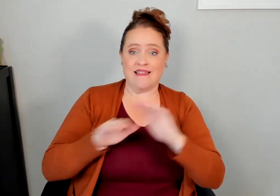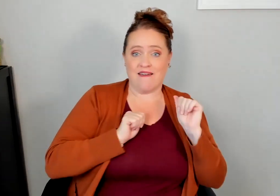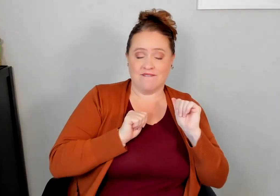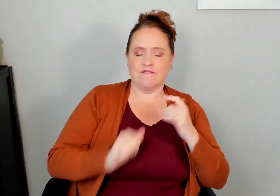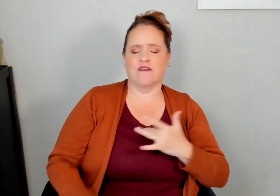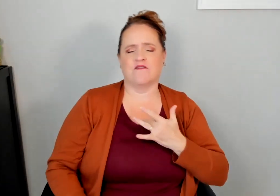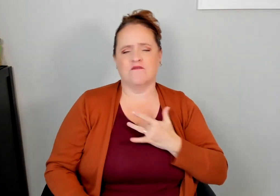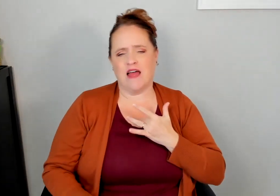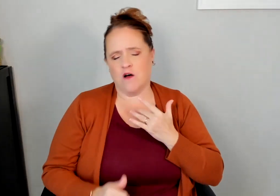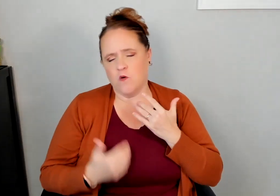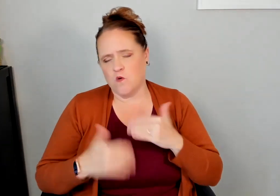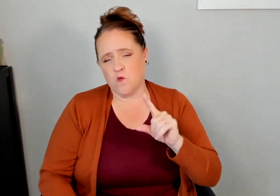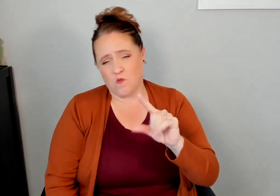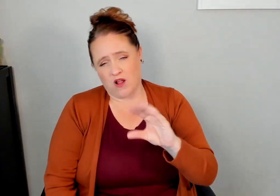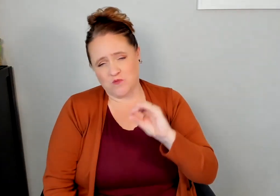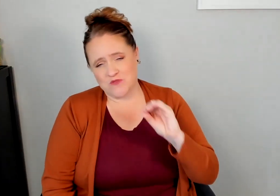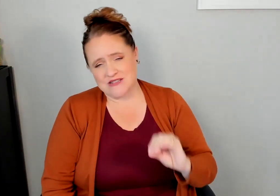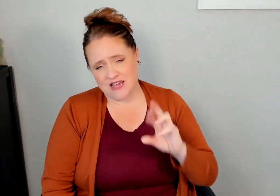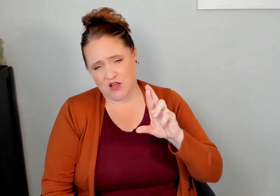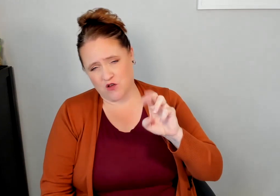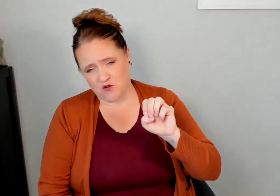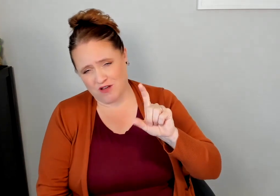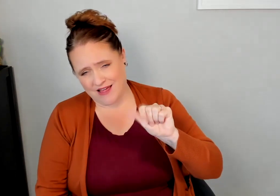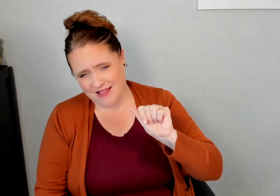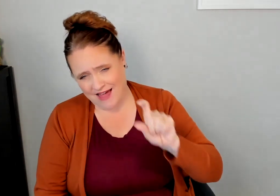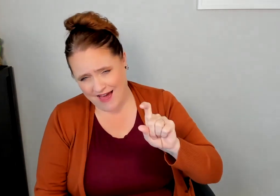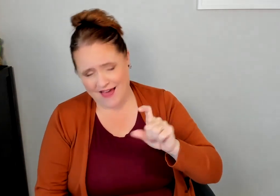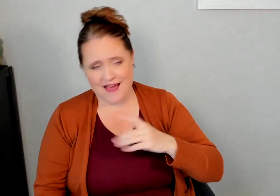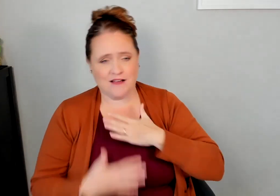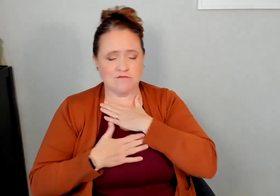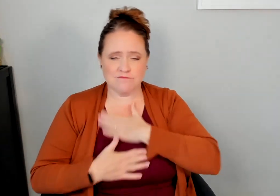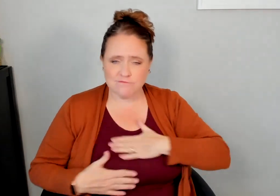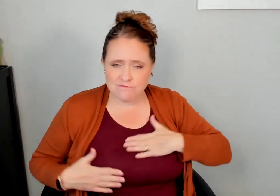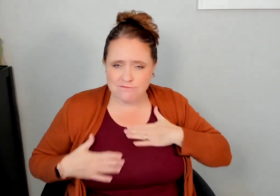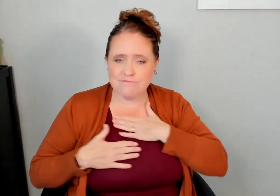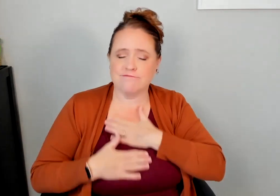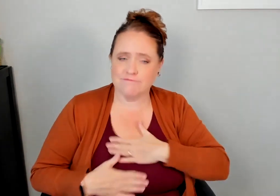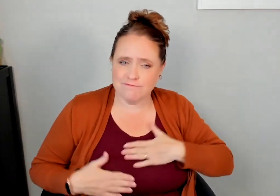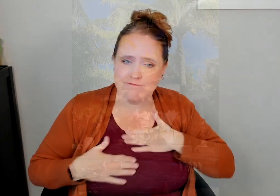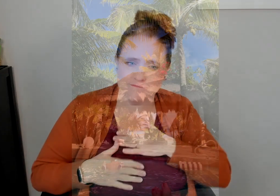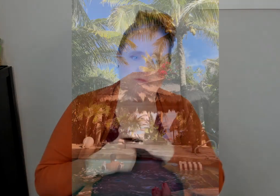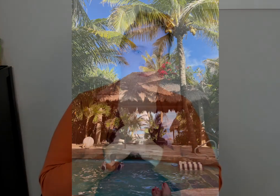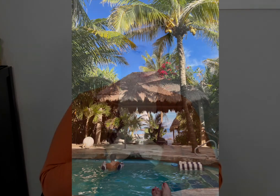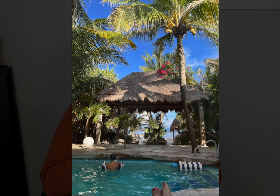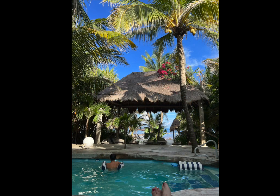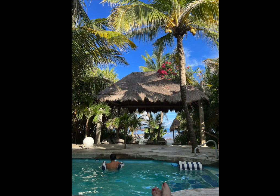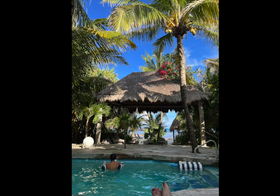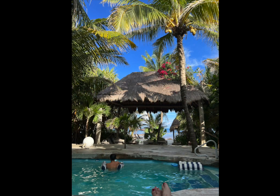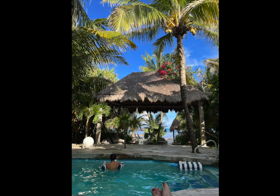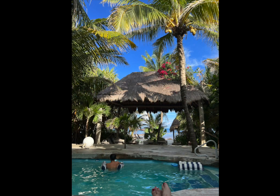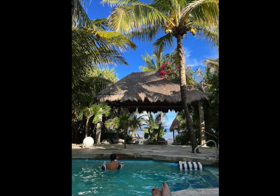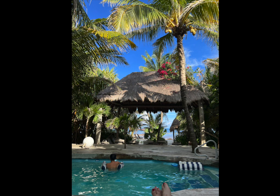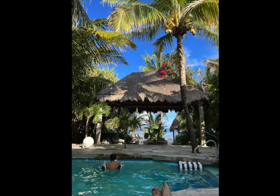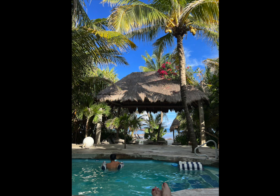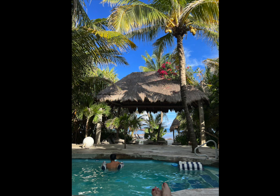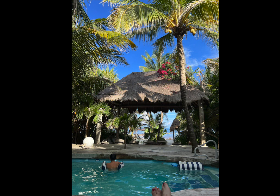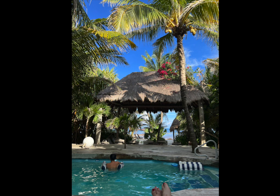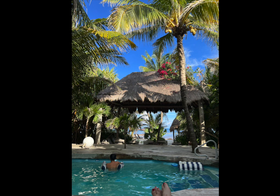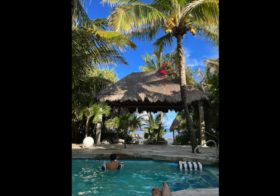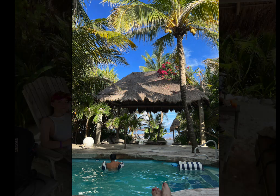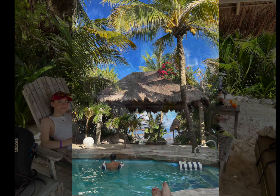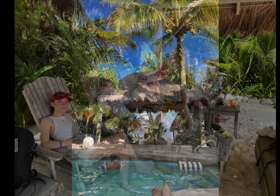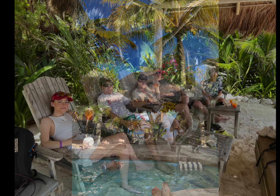beautiful as we left we felt 100 relaxed we truly enjoyed every minute we were there